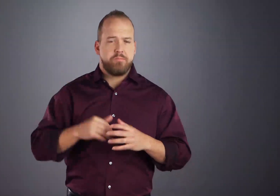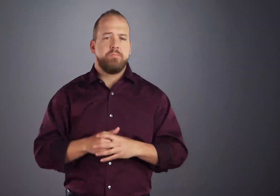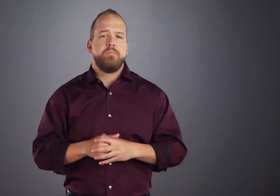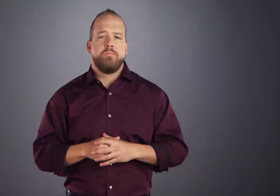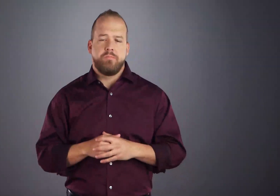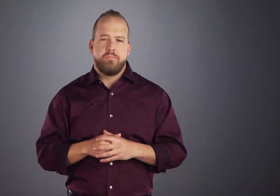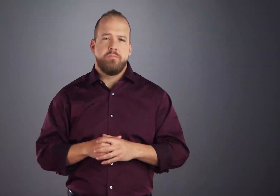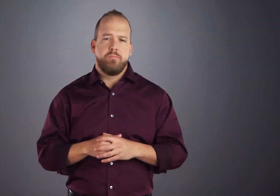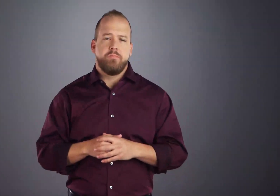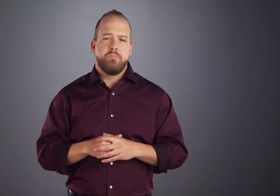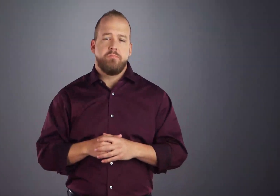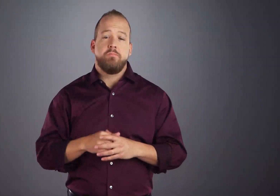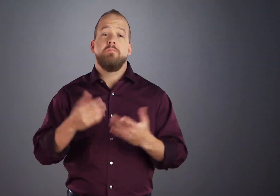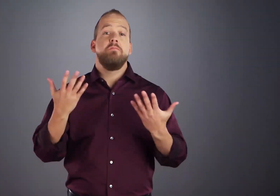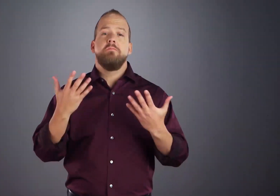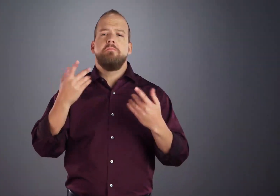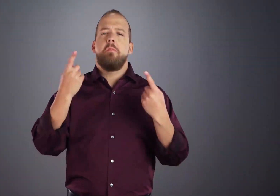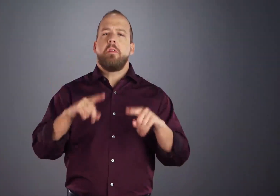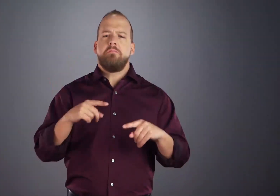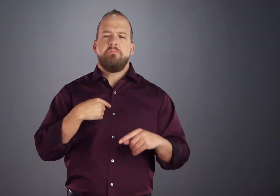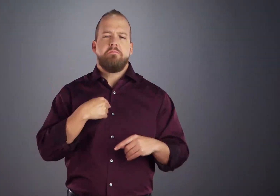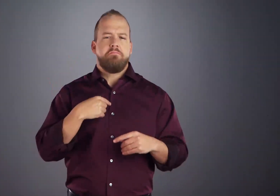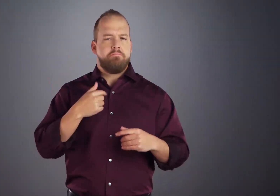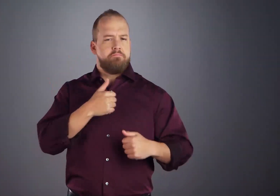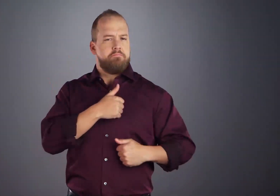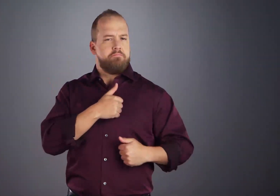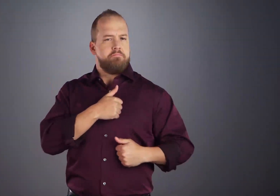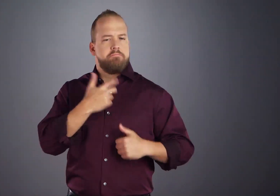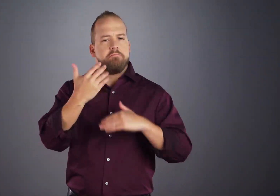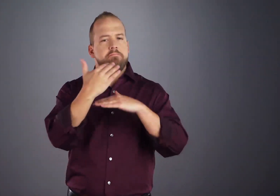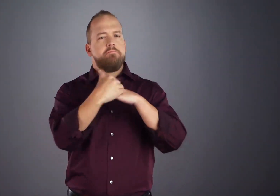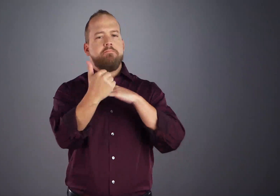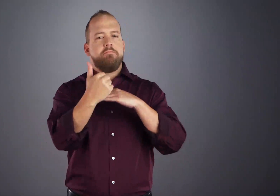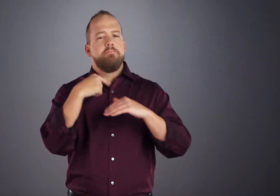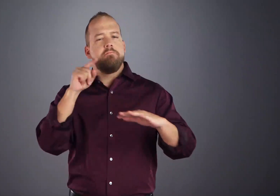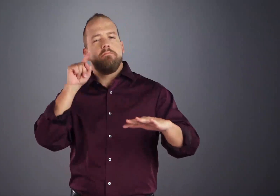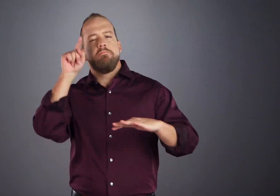War fever ran high in the New England town to which we new, young officers